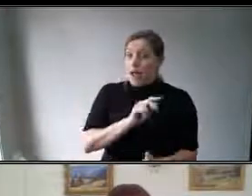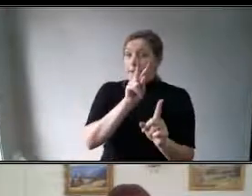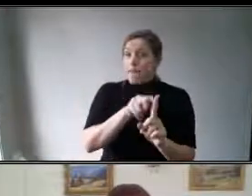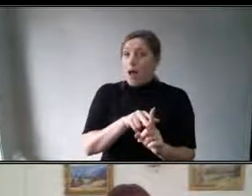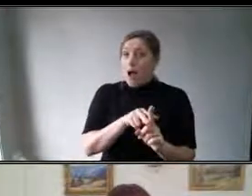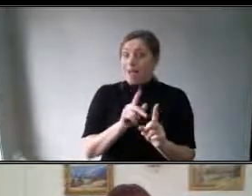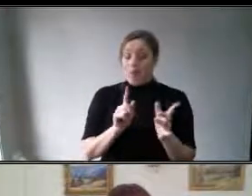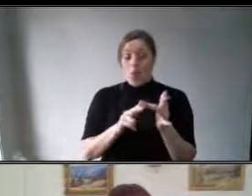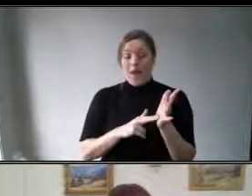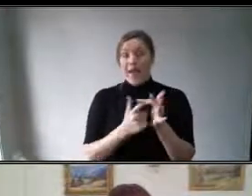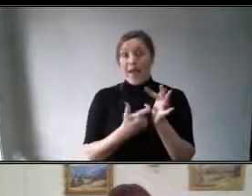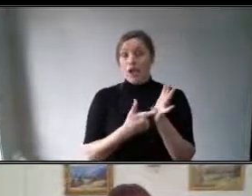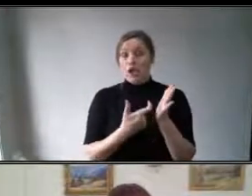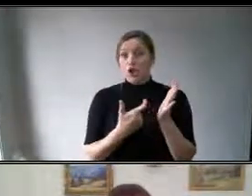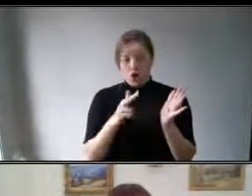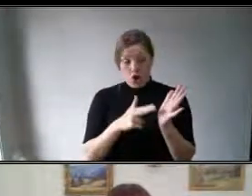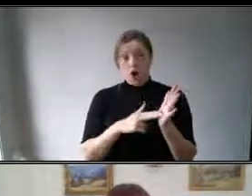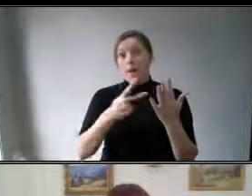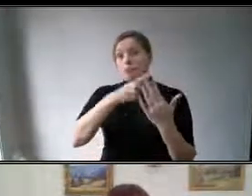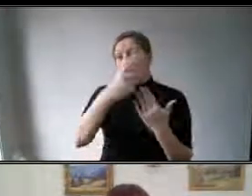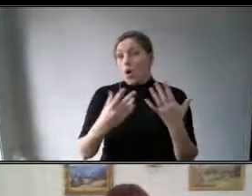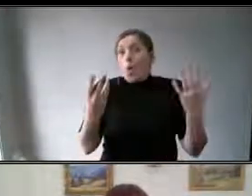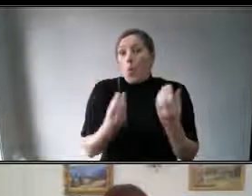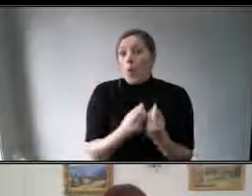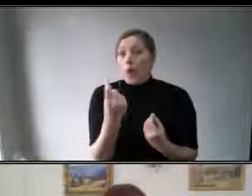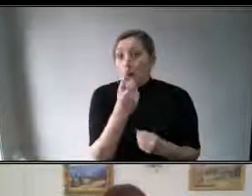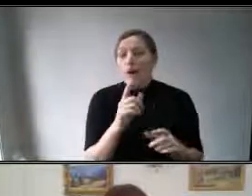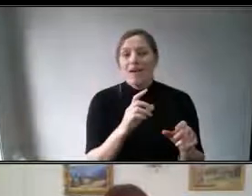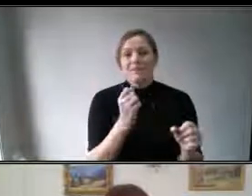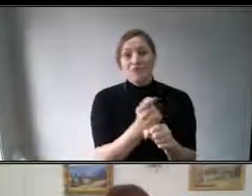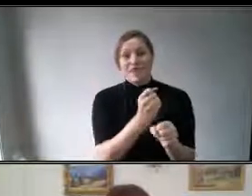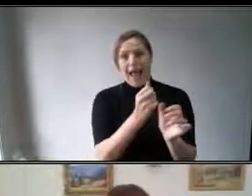ourselves if that's something that you would like and you've also for the first time